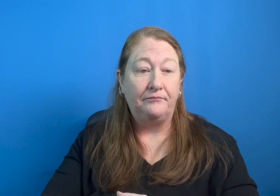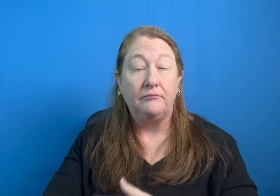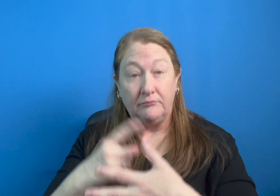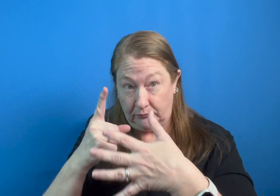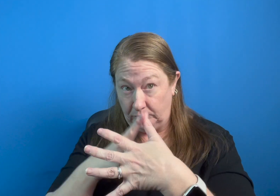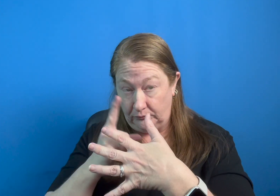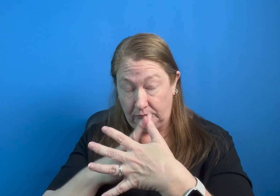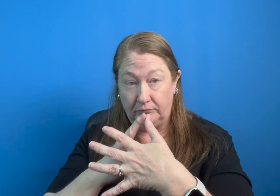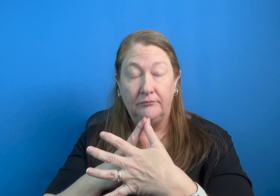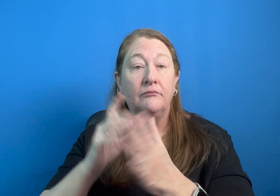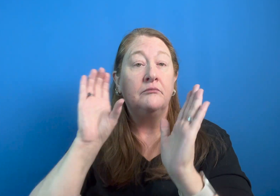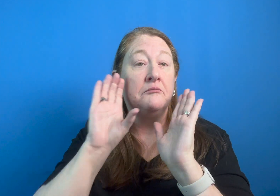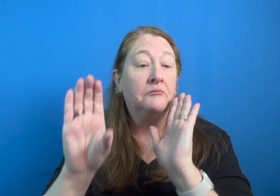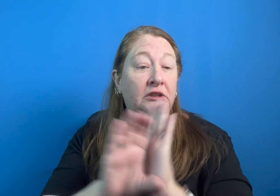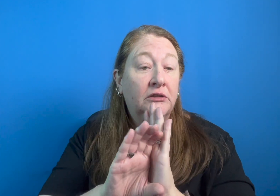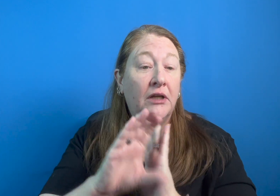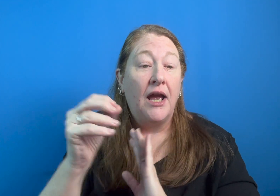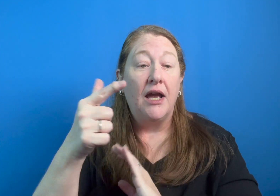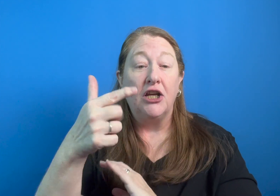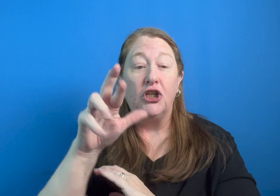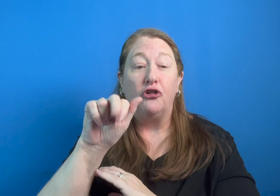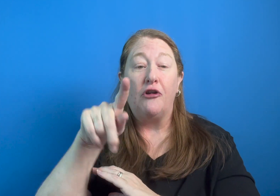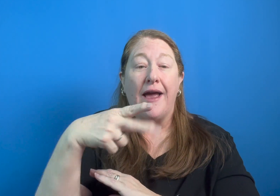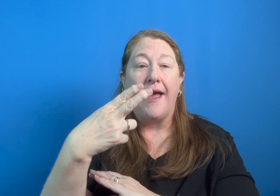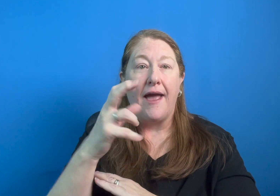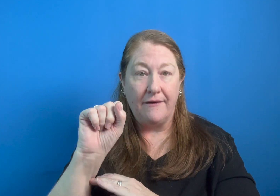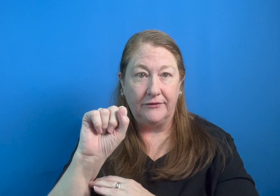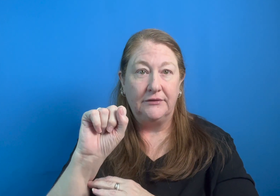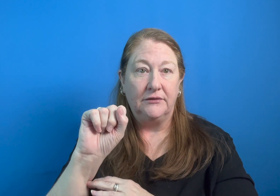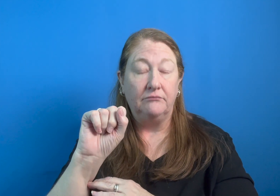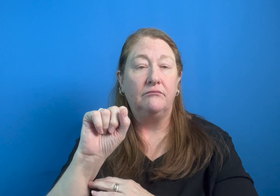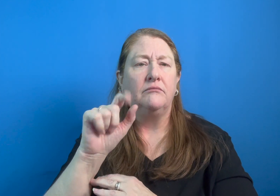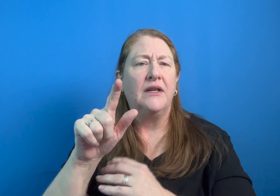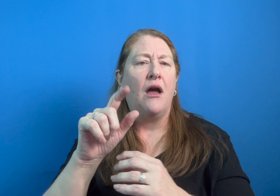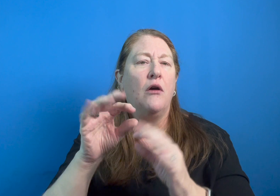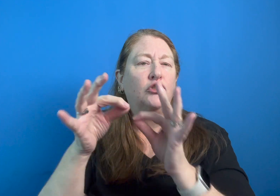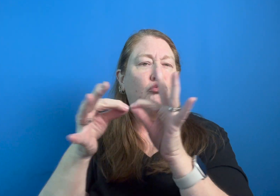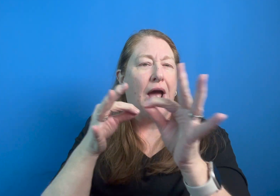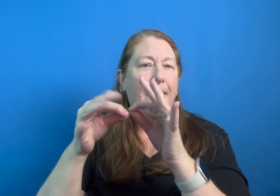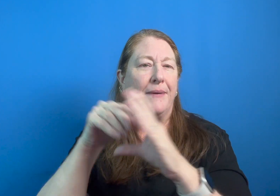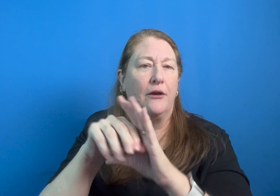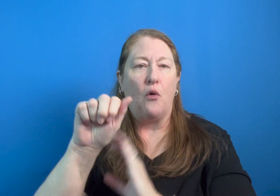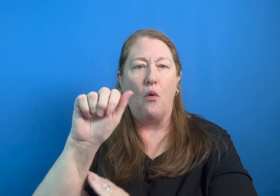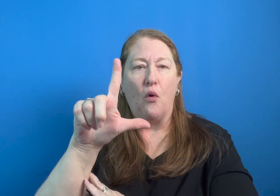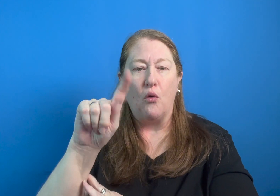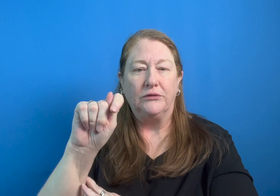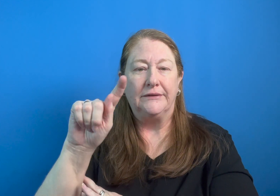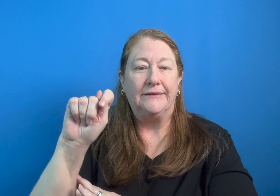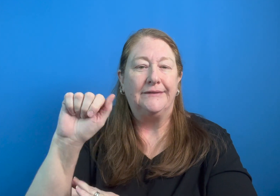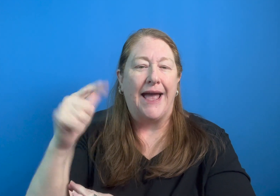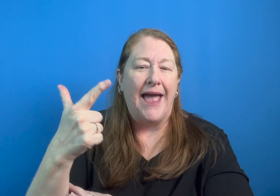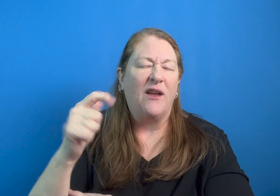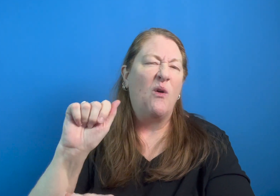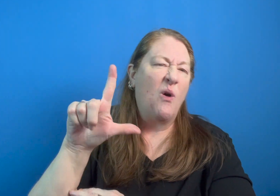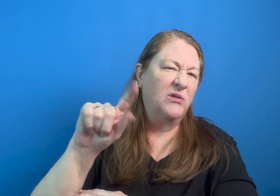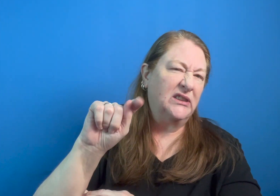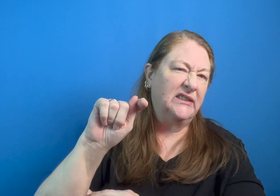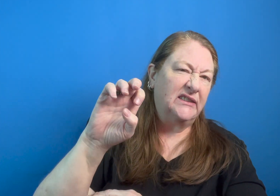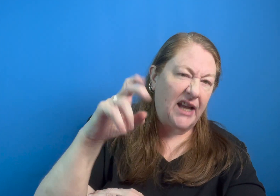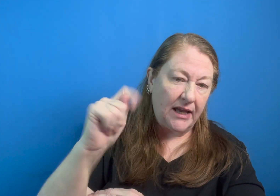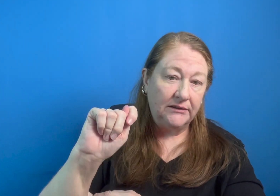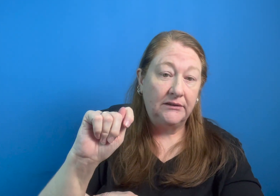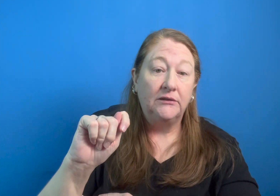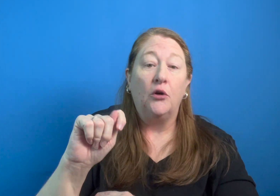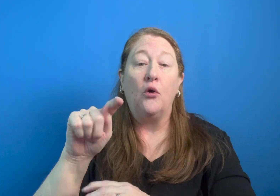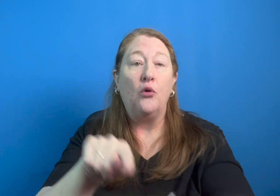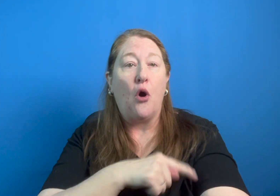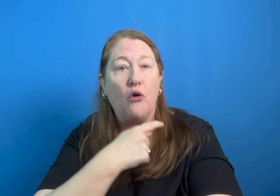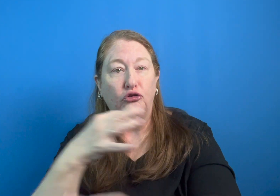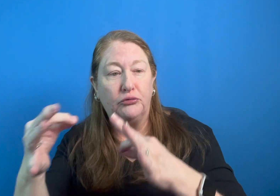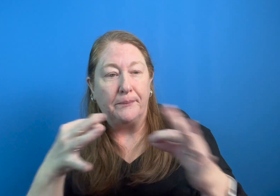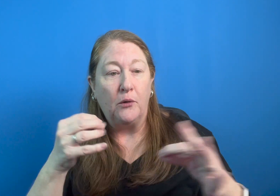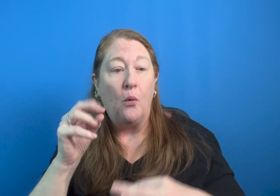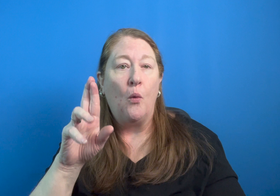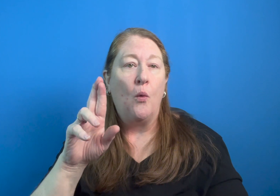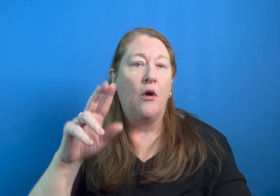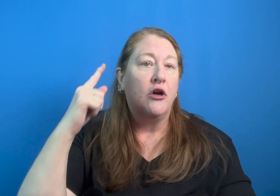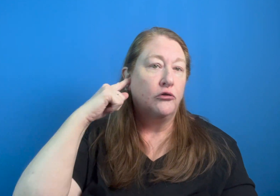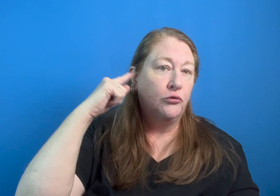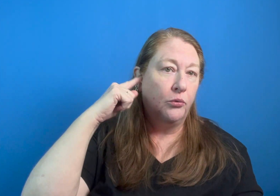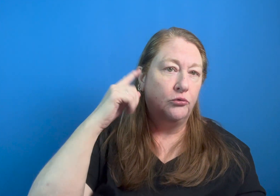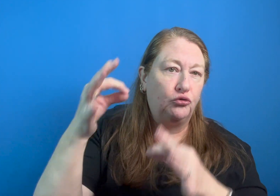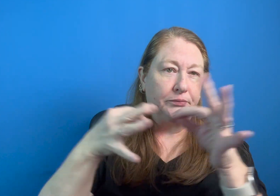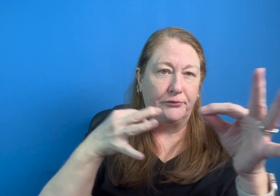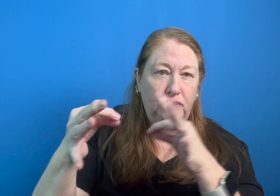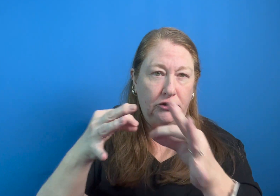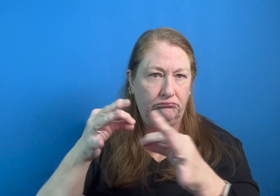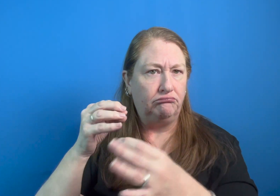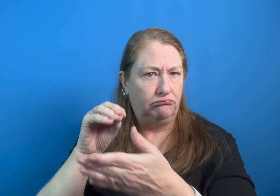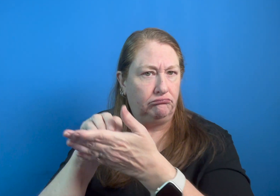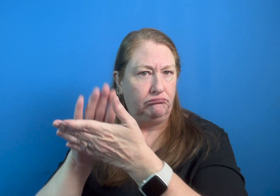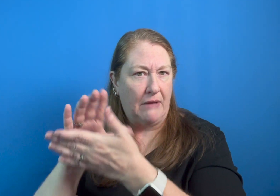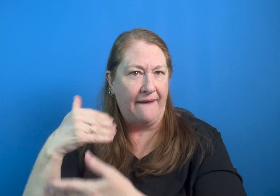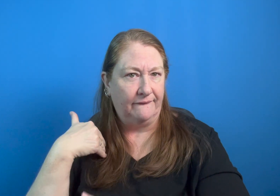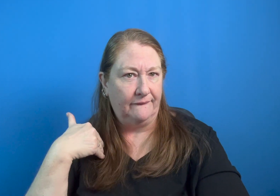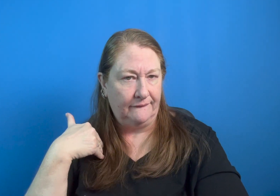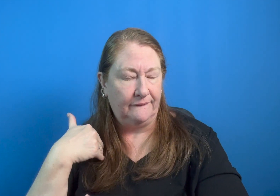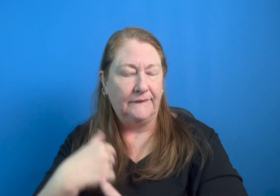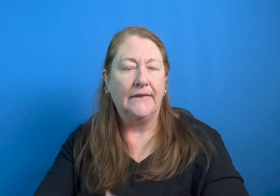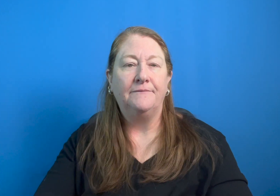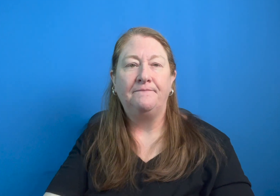1. Images and graphs are described via an alt-tag, long description, or audio description.